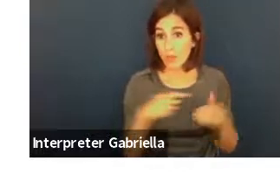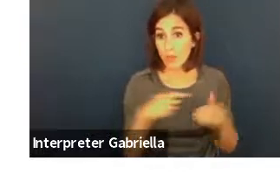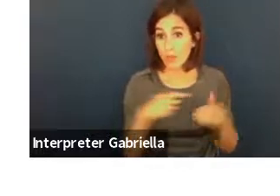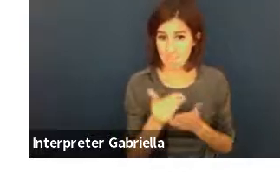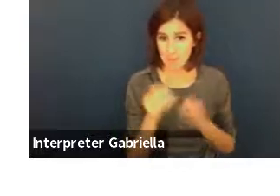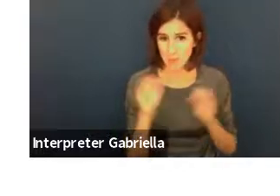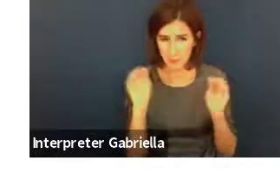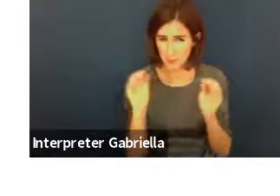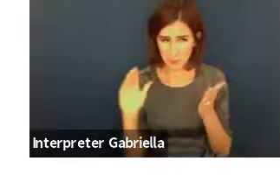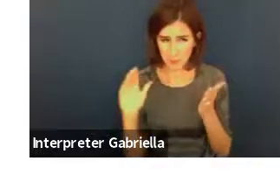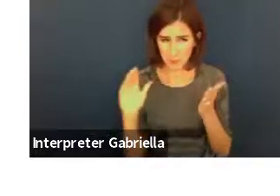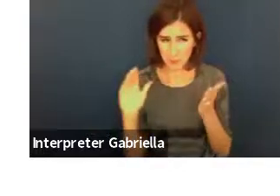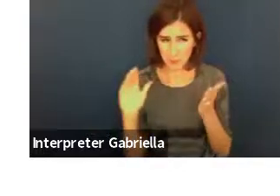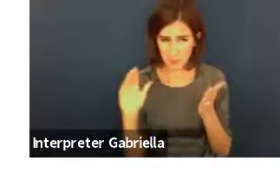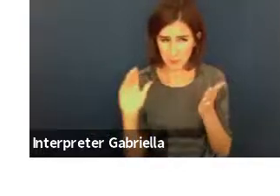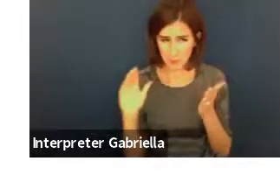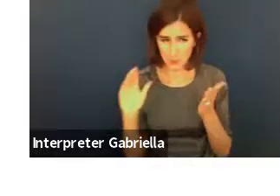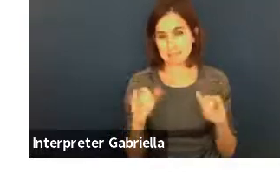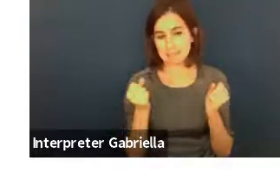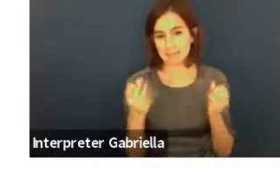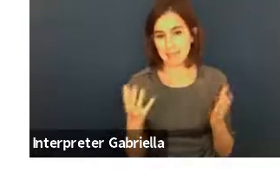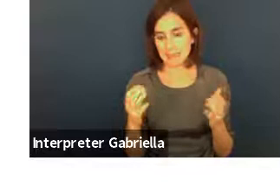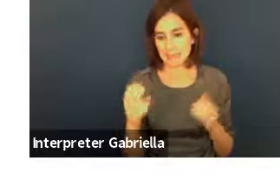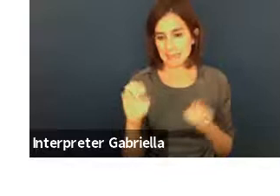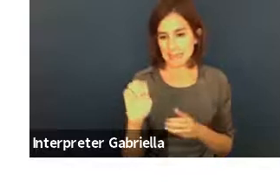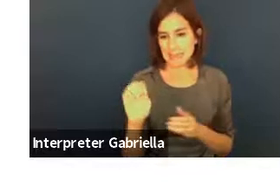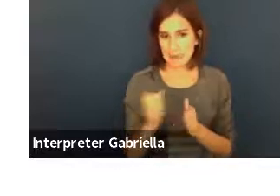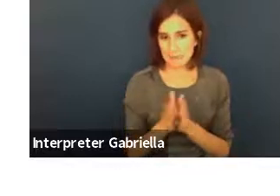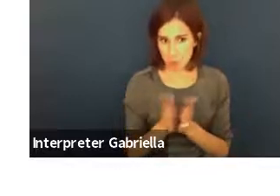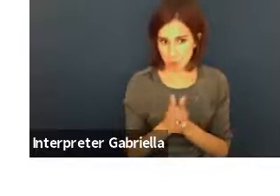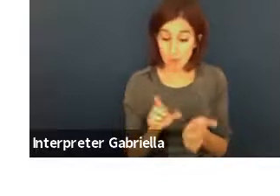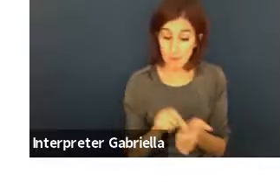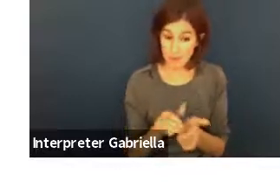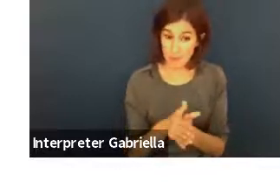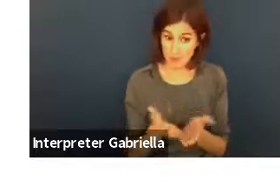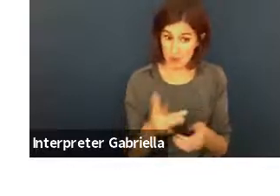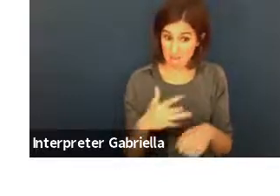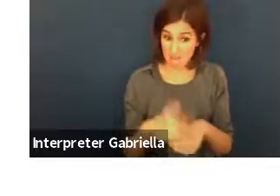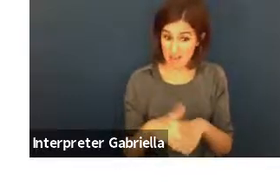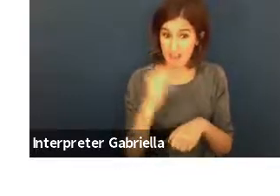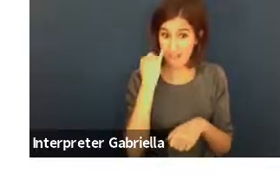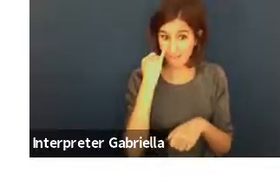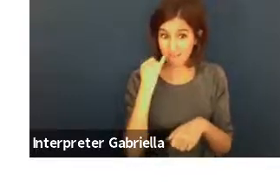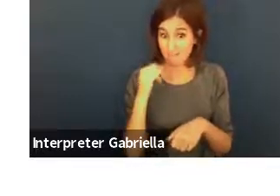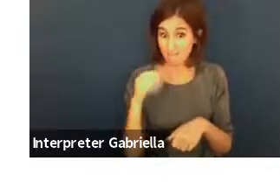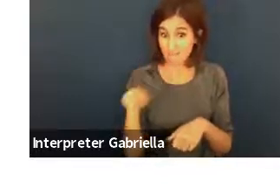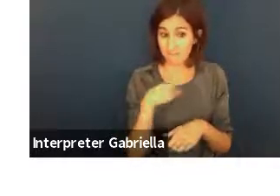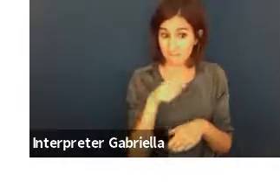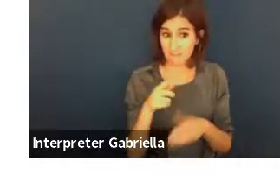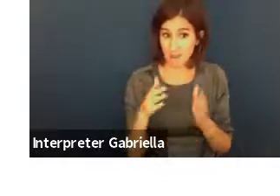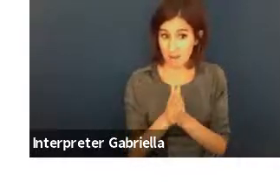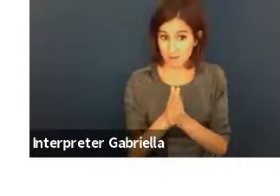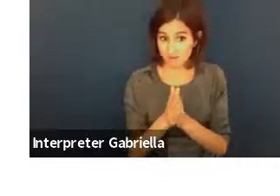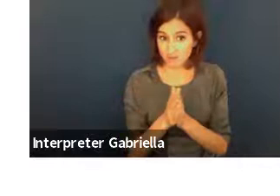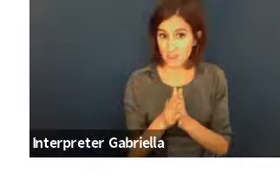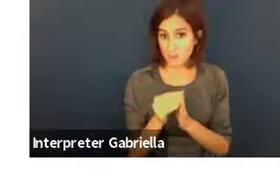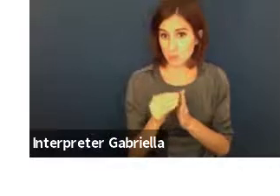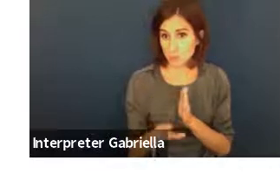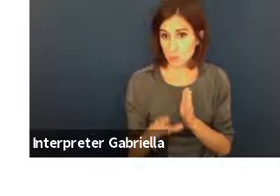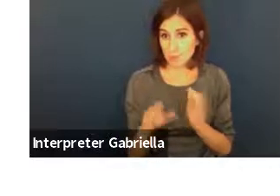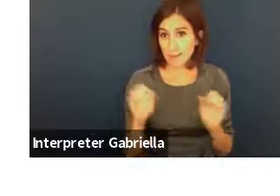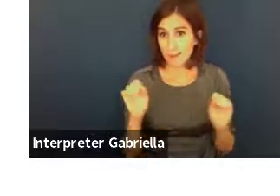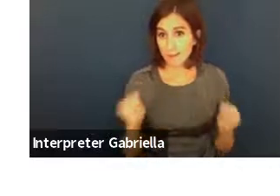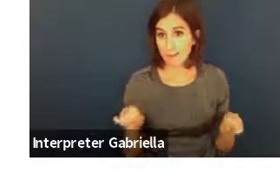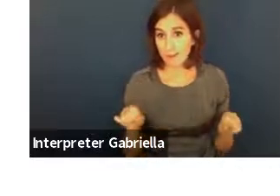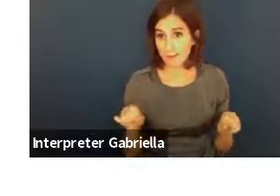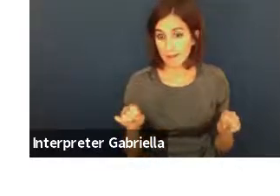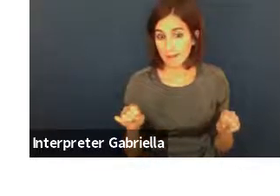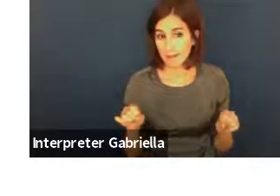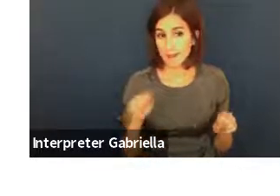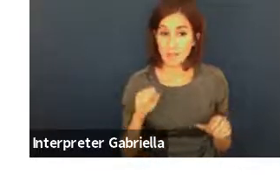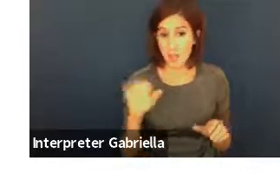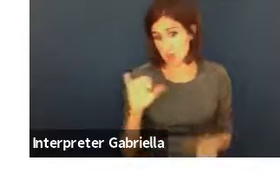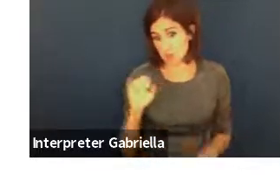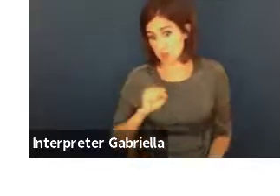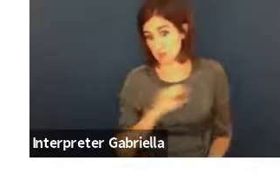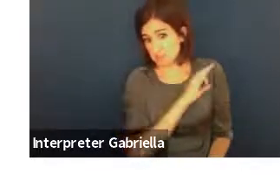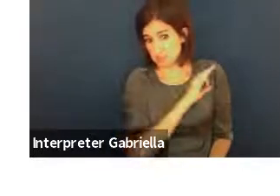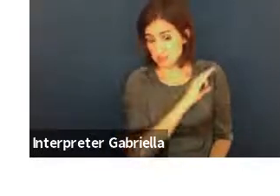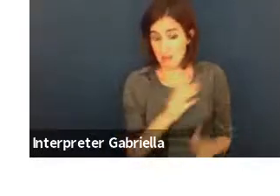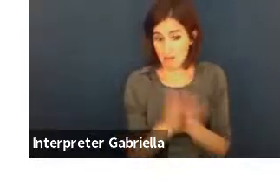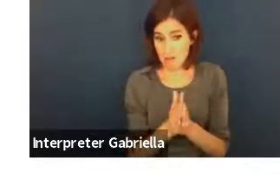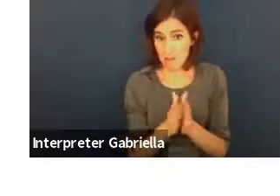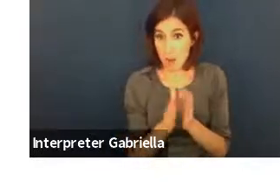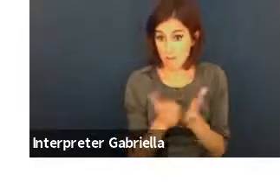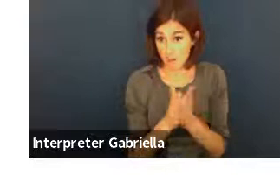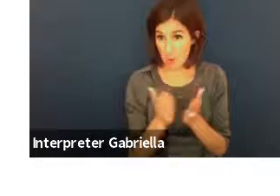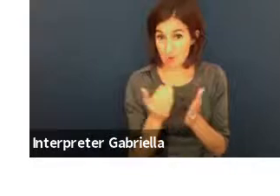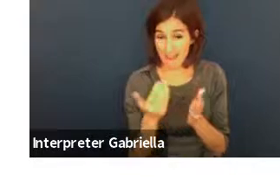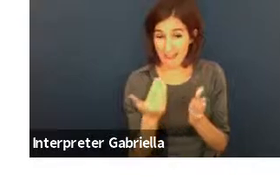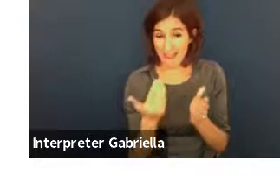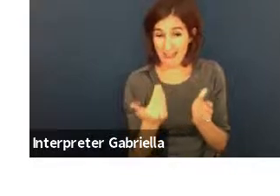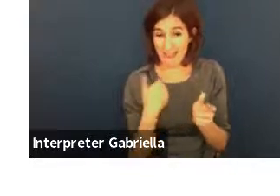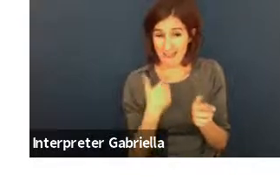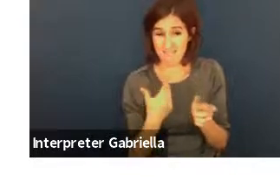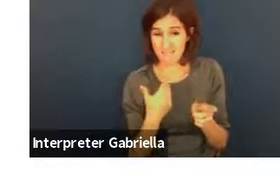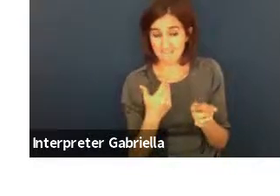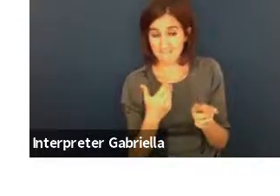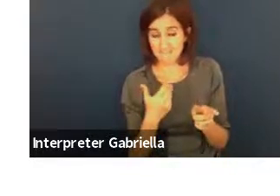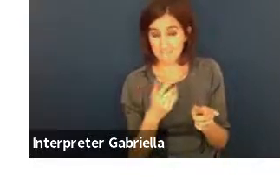Linda Kobashigawa: We still have a lot of eBooks print books are available upon request so students can and faculty and staff can request a book that we have in our physical collection through the online catalog.